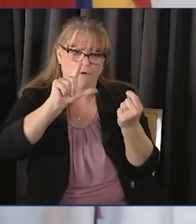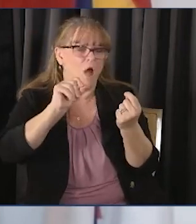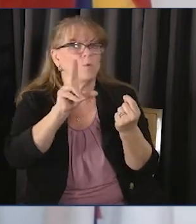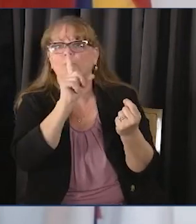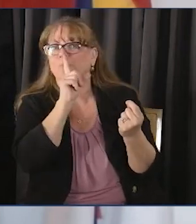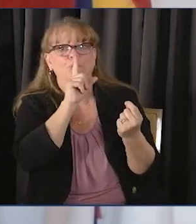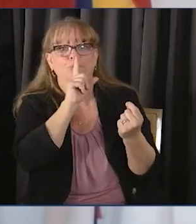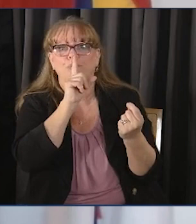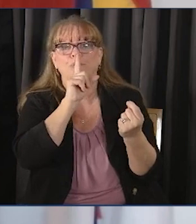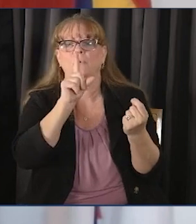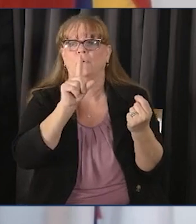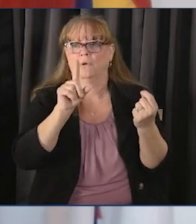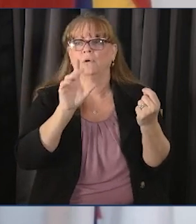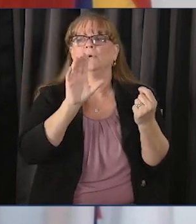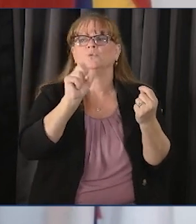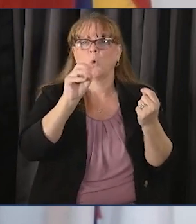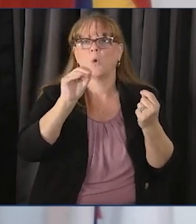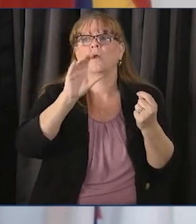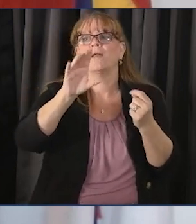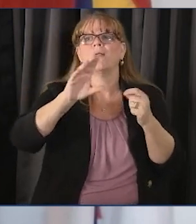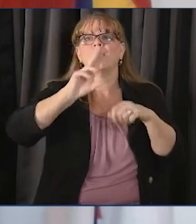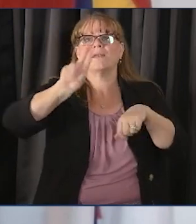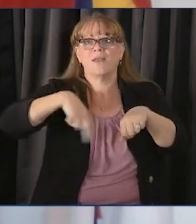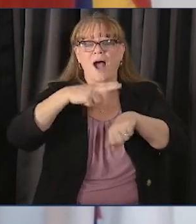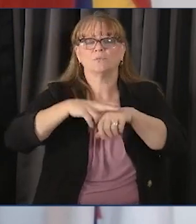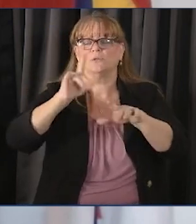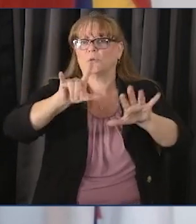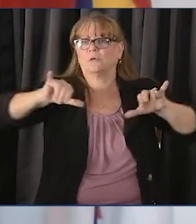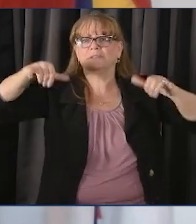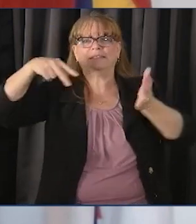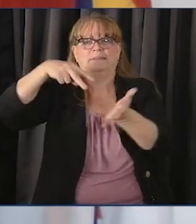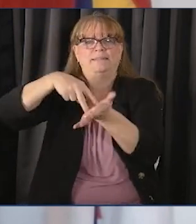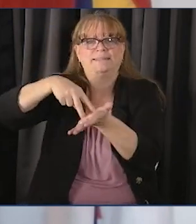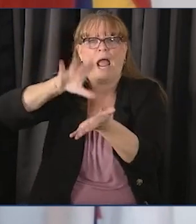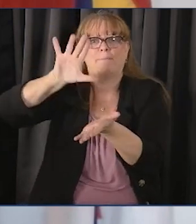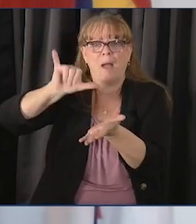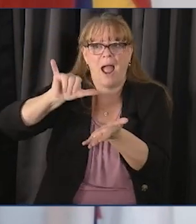if there is the need to in the Denver Metro area.